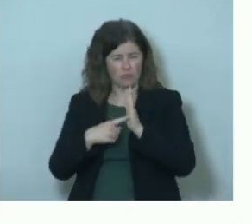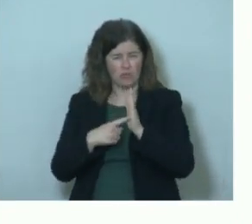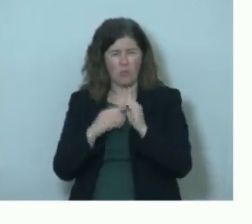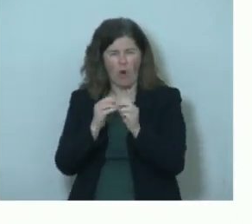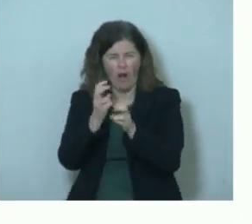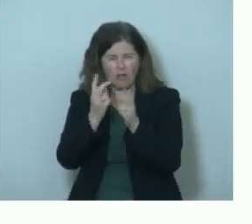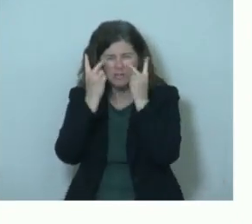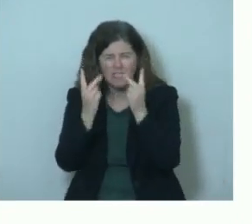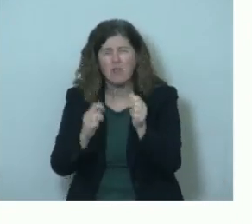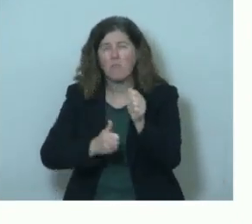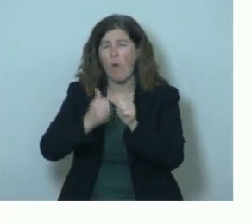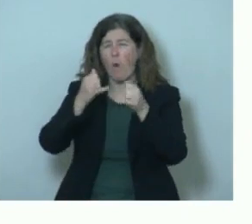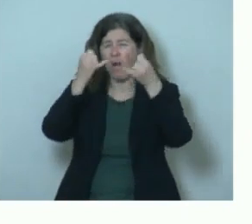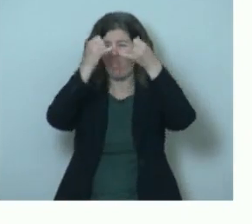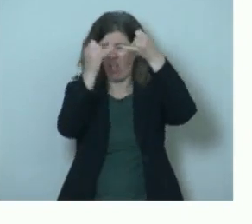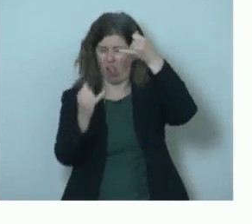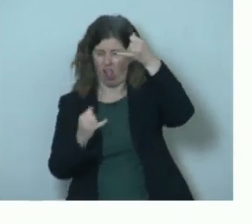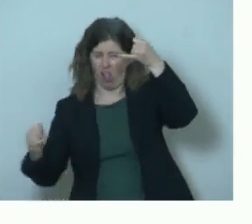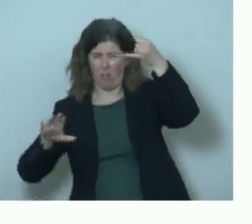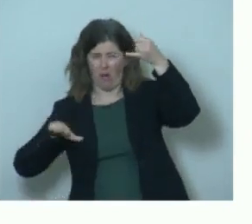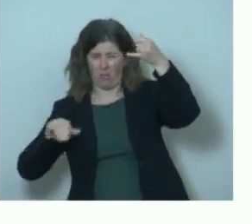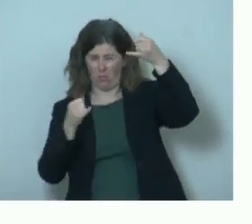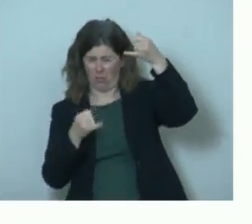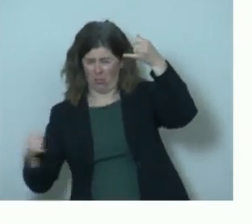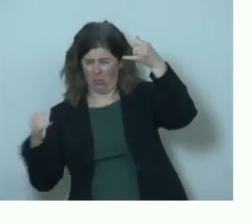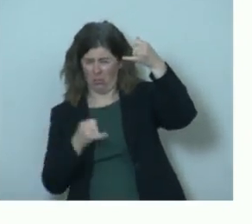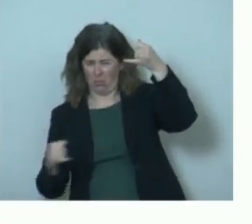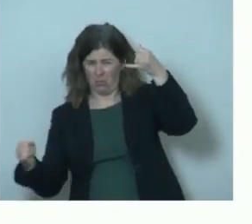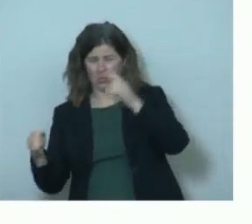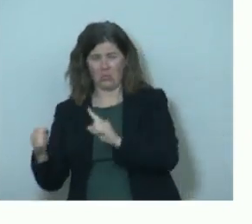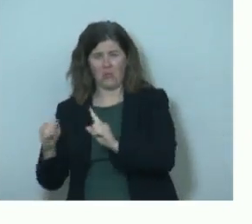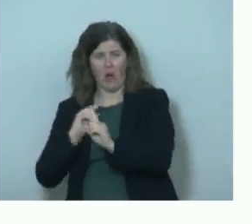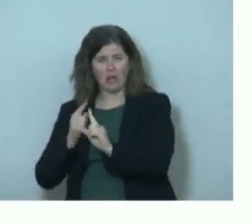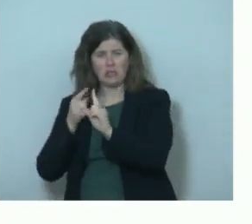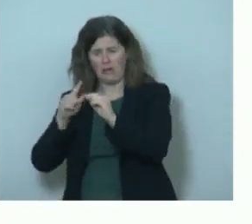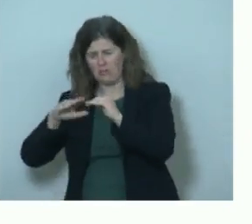THIS IS THE RATE OF SPREAD BY THE REGION.